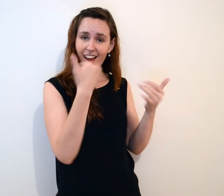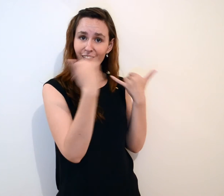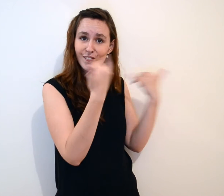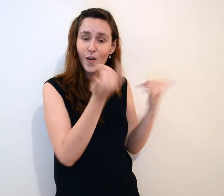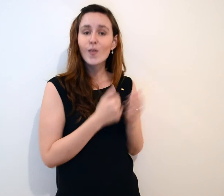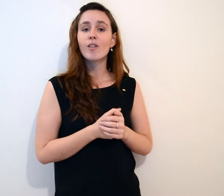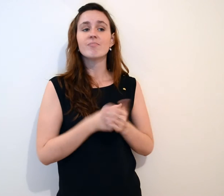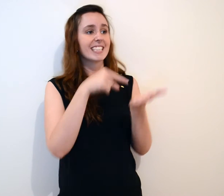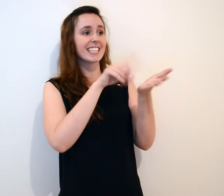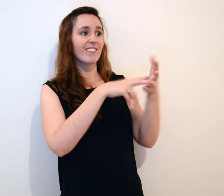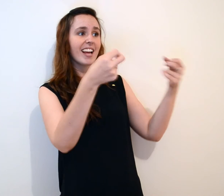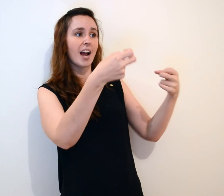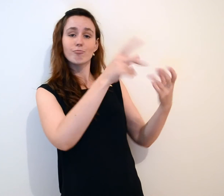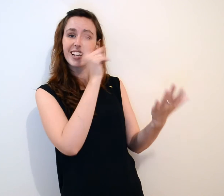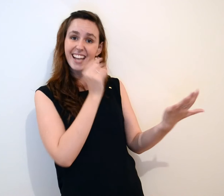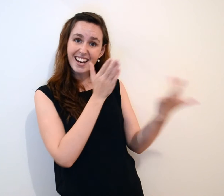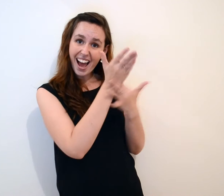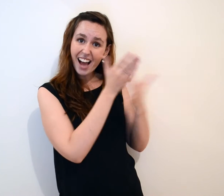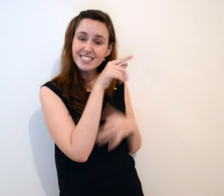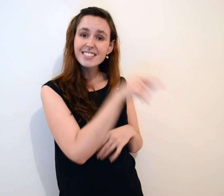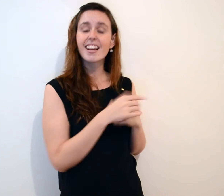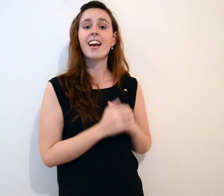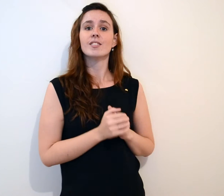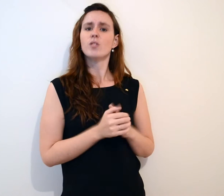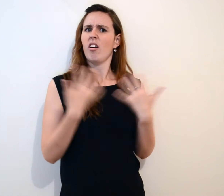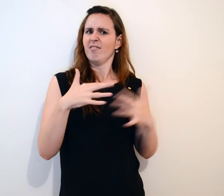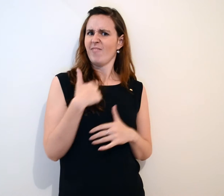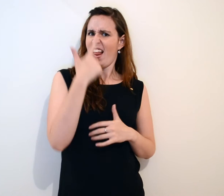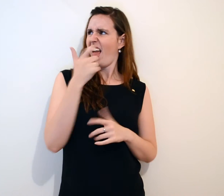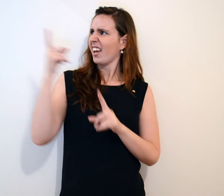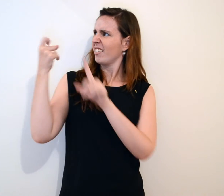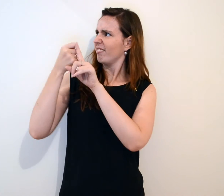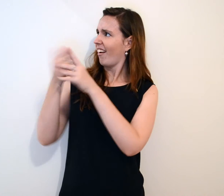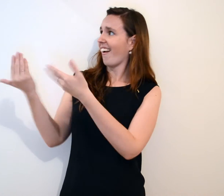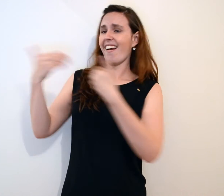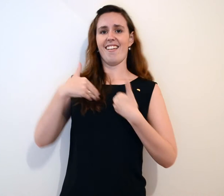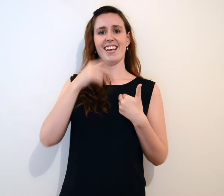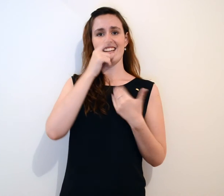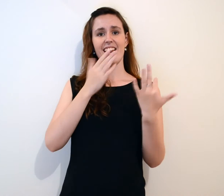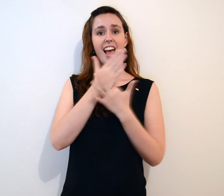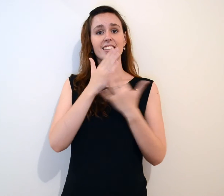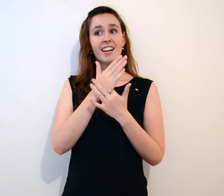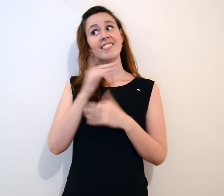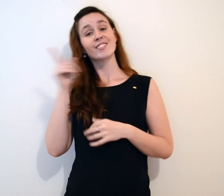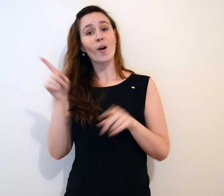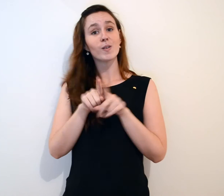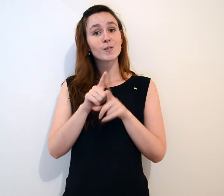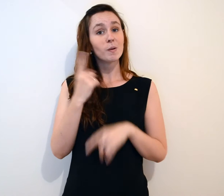For example, she fought for a telephone typewriter in Australia, made sure deaf people can access the TV by getting captioning.